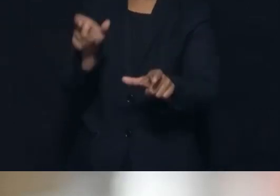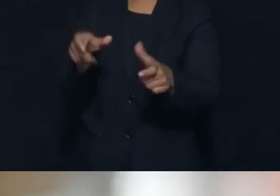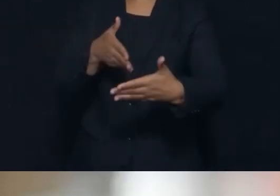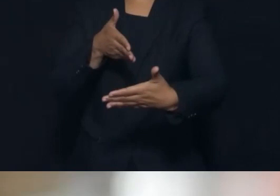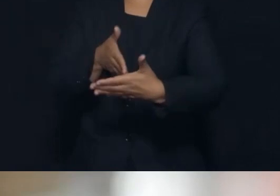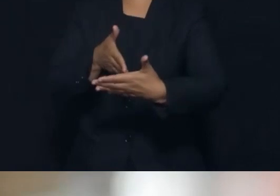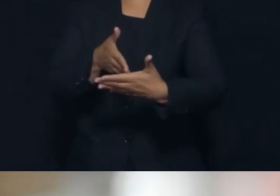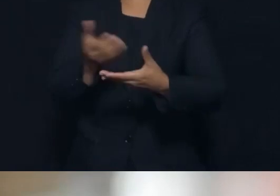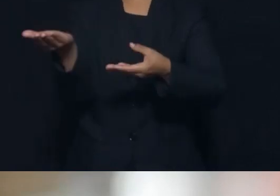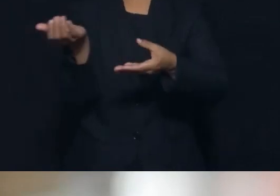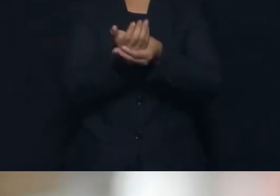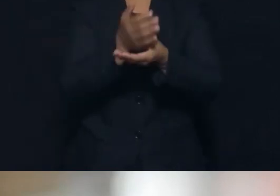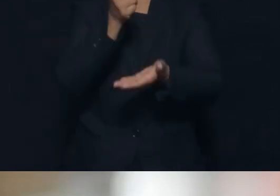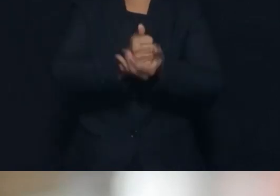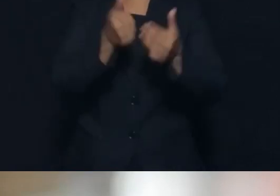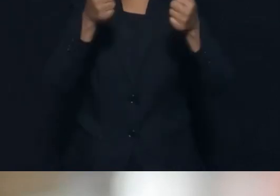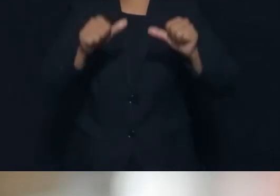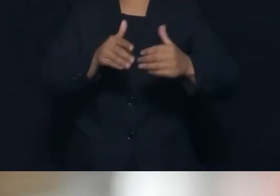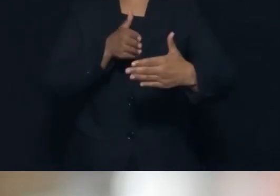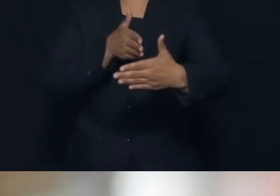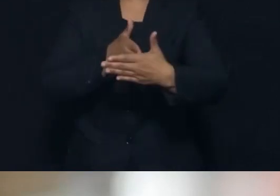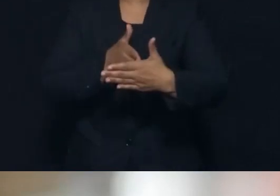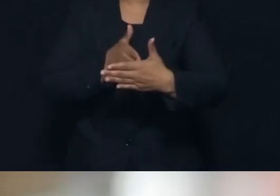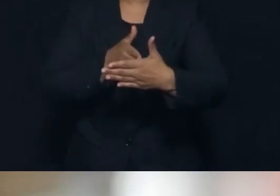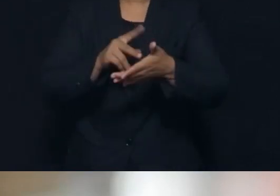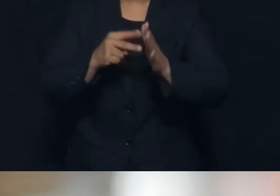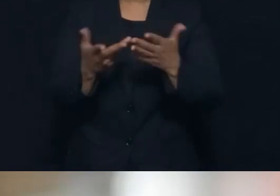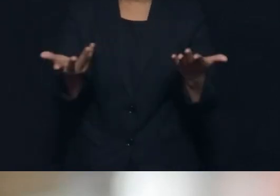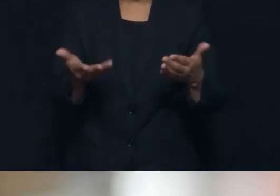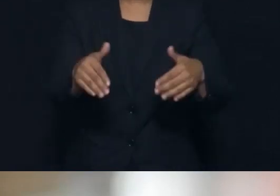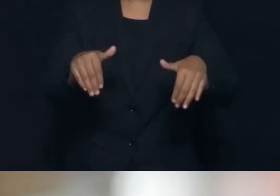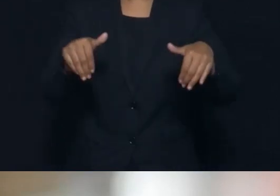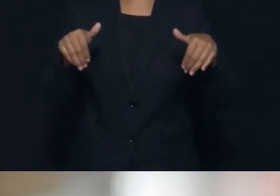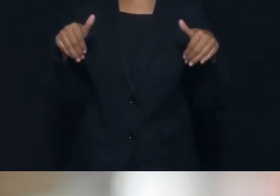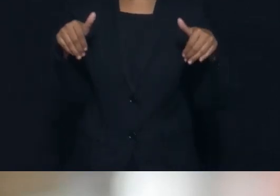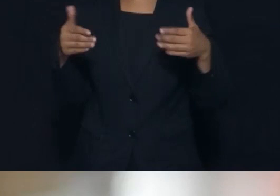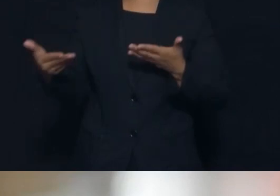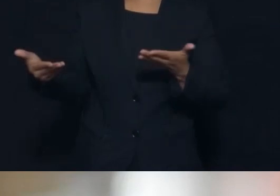for the CRPD and the accessibility obligations. There is lack of knowledge, competences and we are aware.